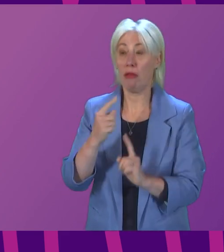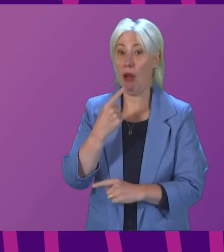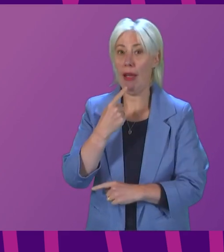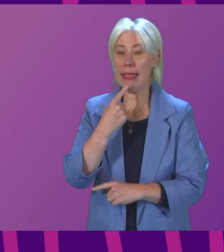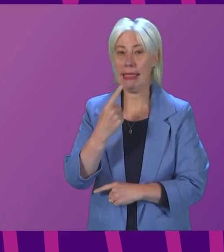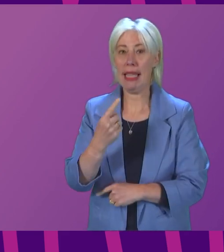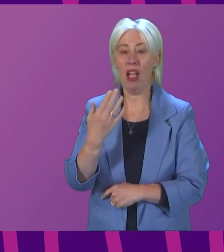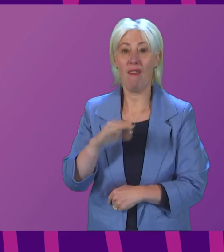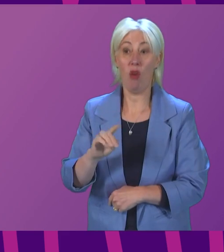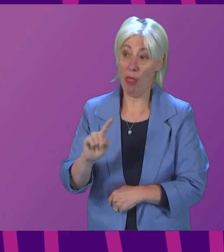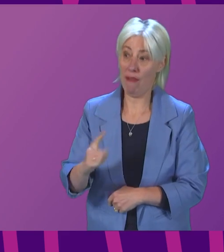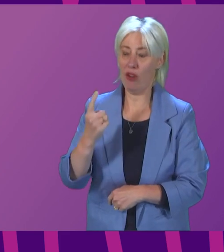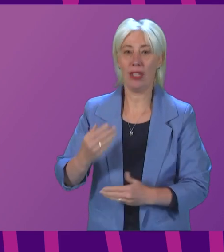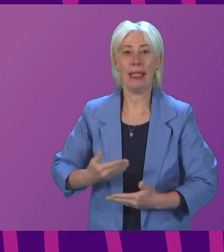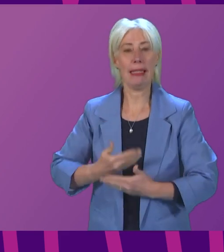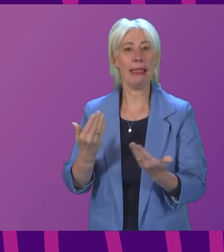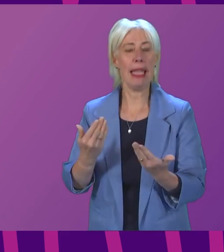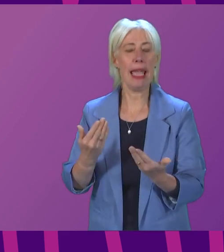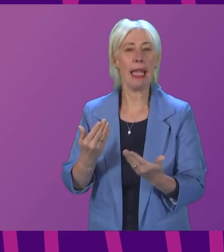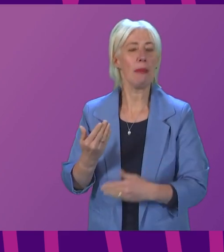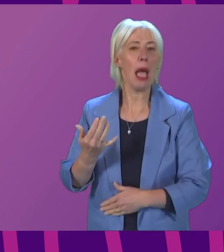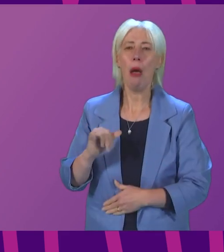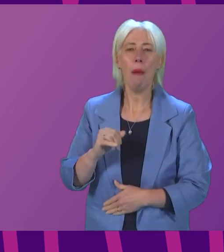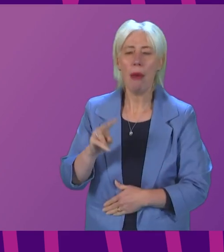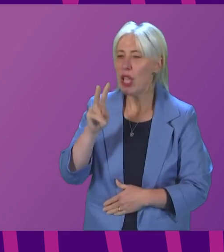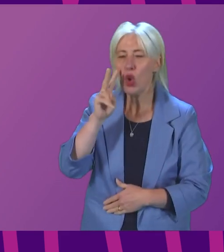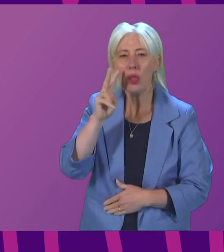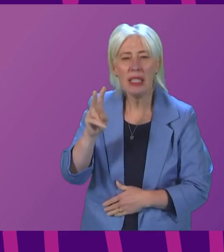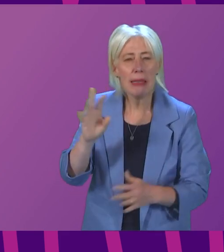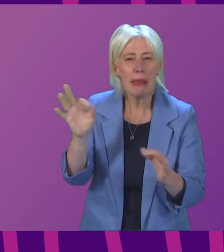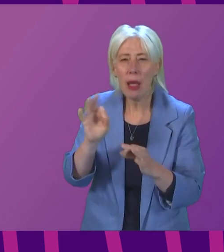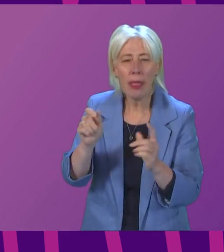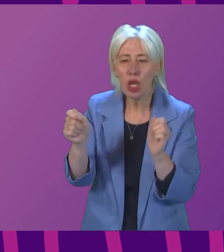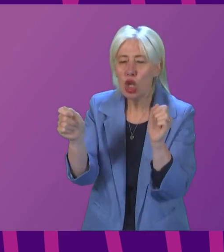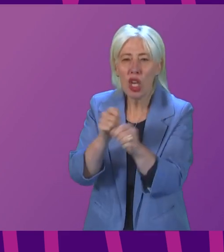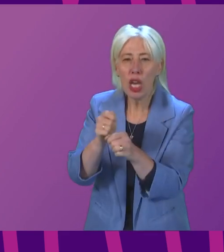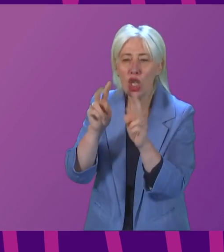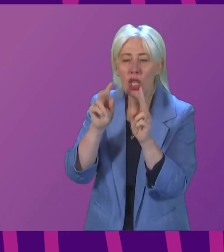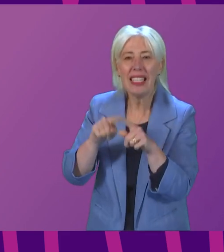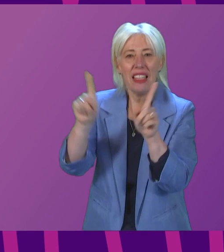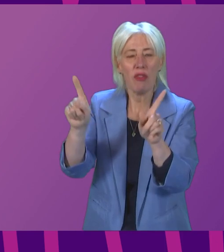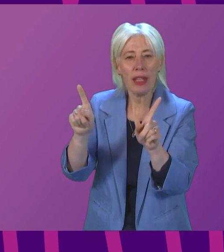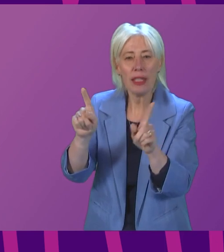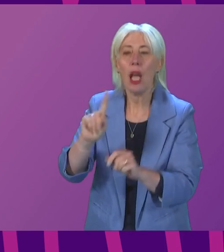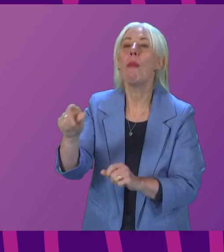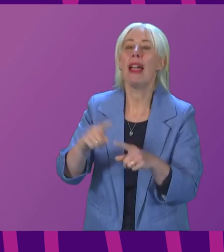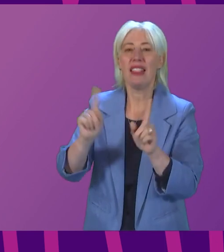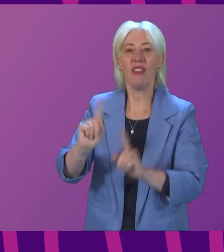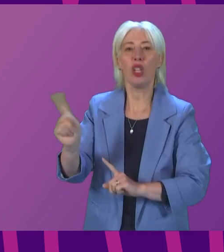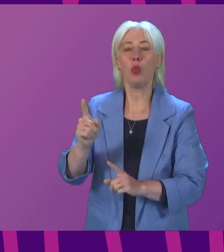“From day one, you might not necessarily see anything that looks different but the major difference is accountability.”